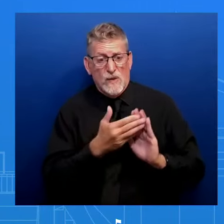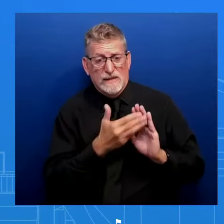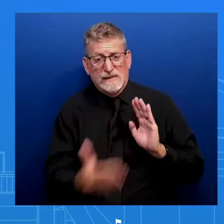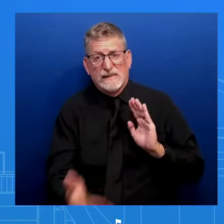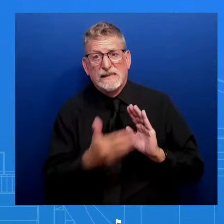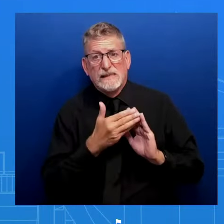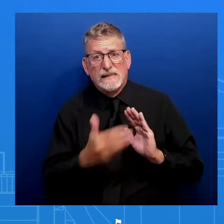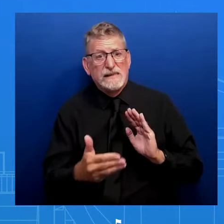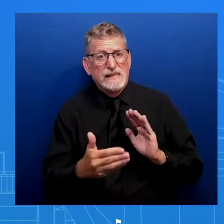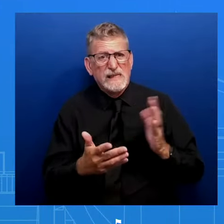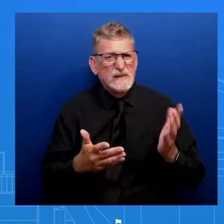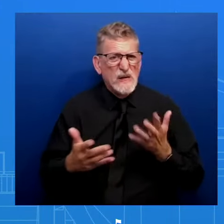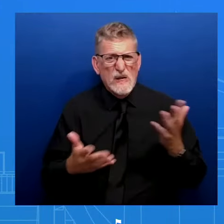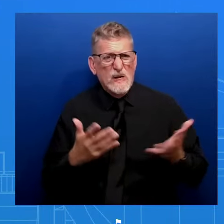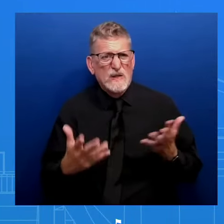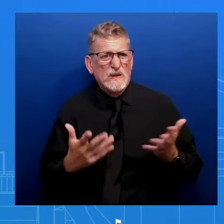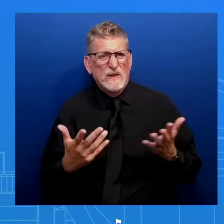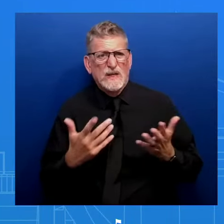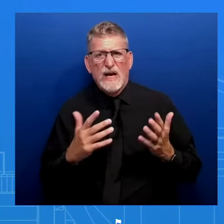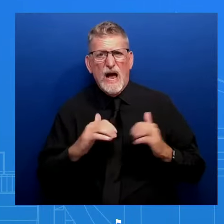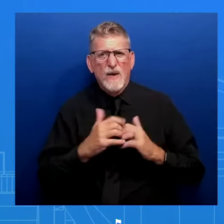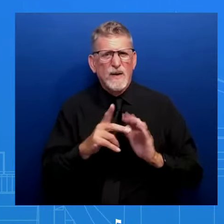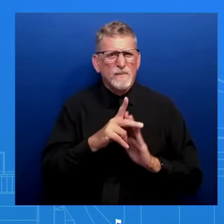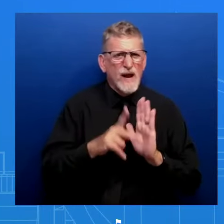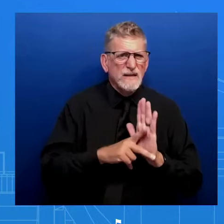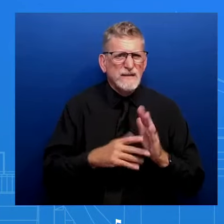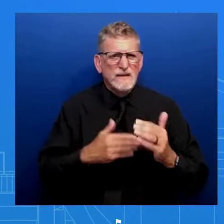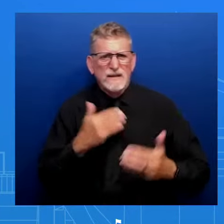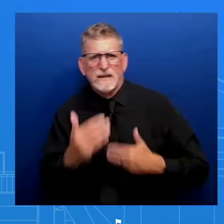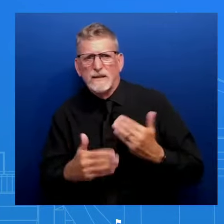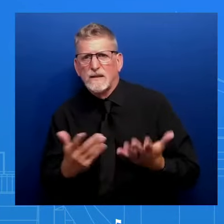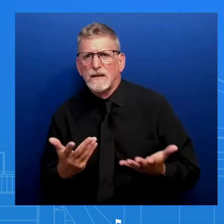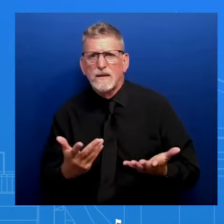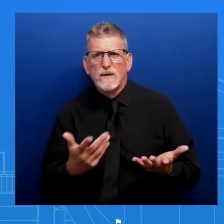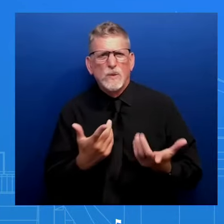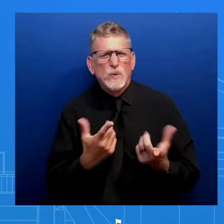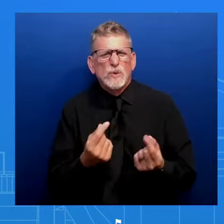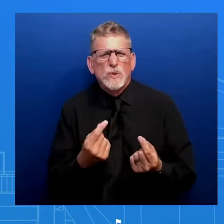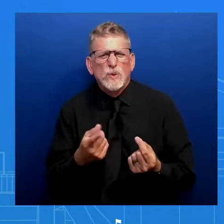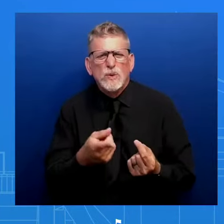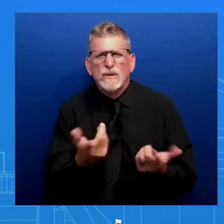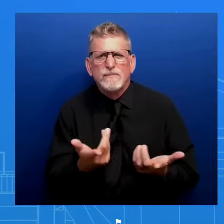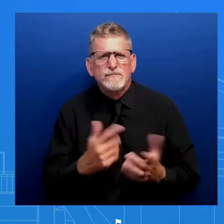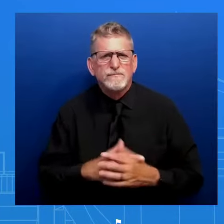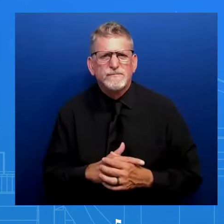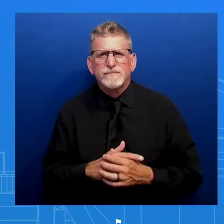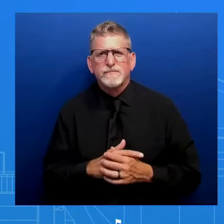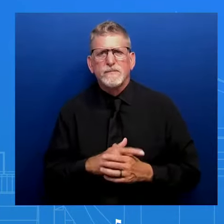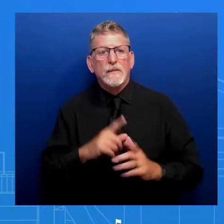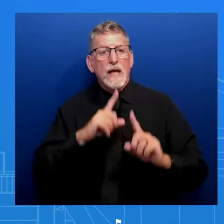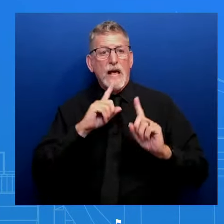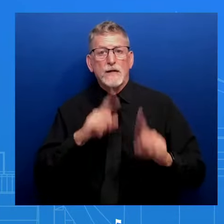The Press: Diplomacy. Mr. Kirby: That's going to be up to President Zelenskyy. He gets to determine if and when he's ready